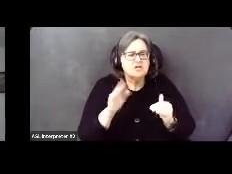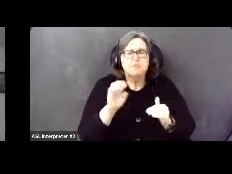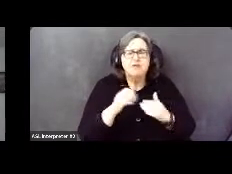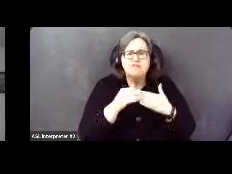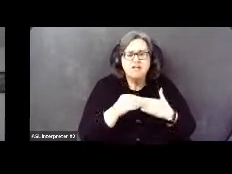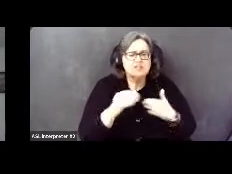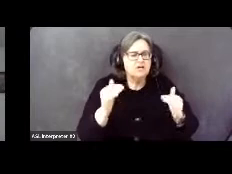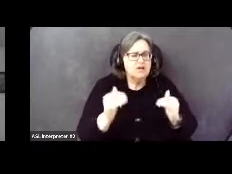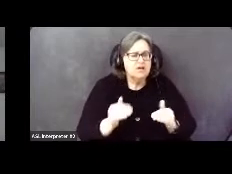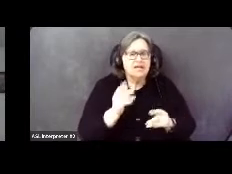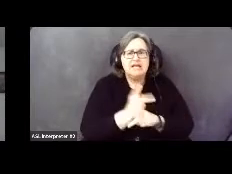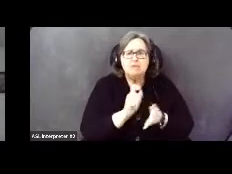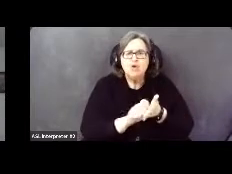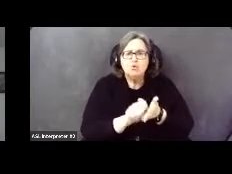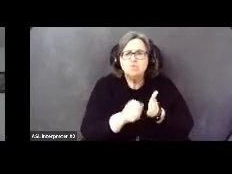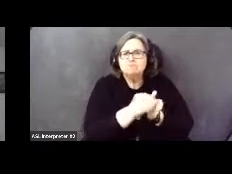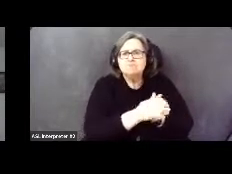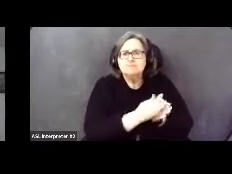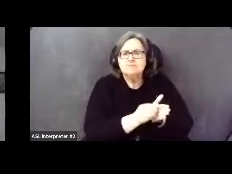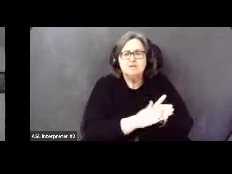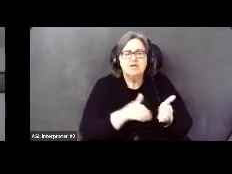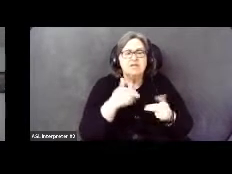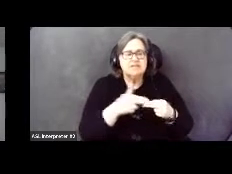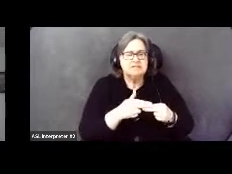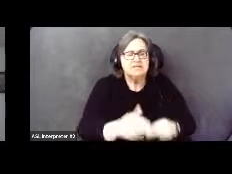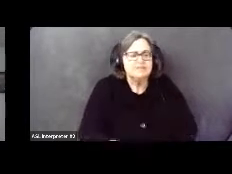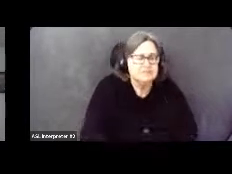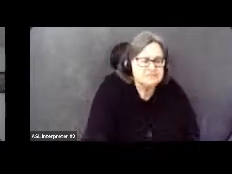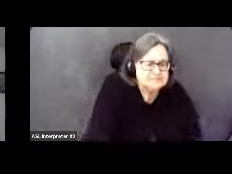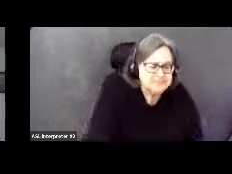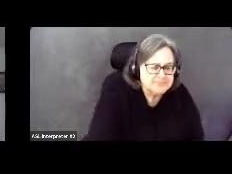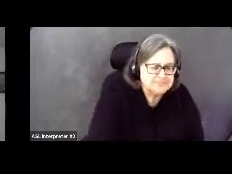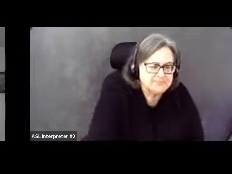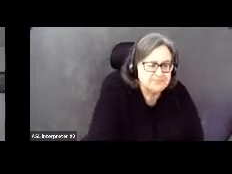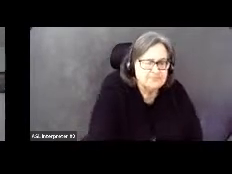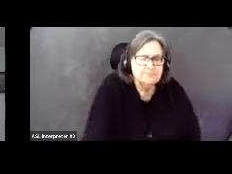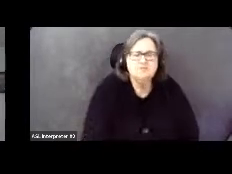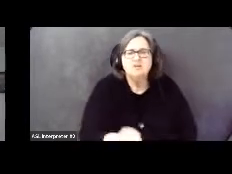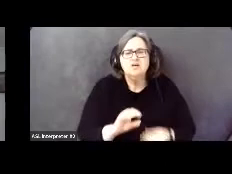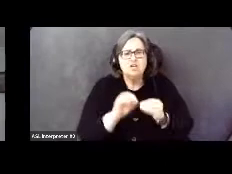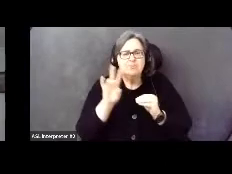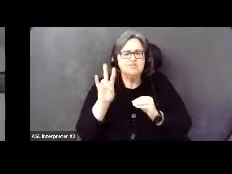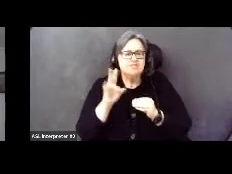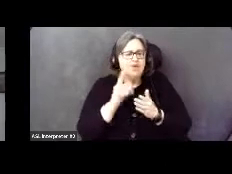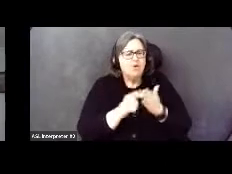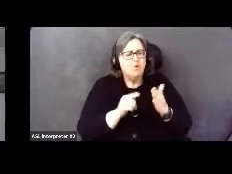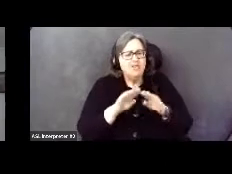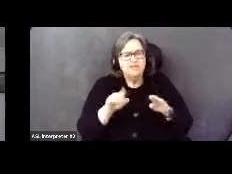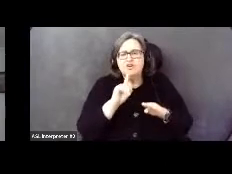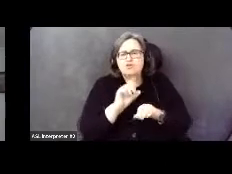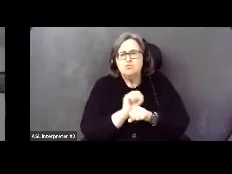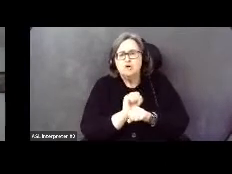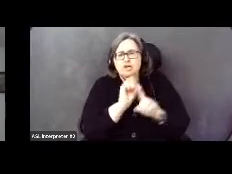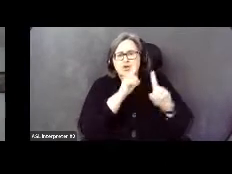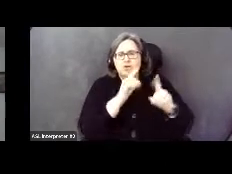Next slide please. What level are you working towards? When you are an advocate like I was